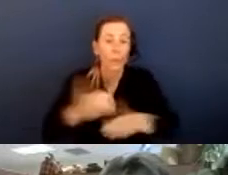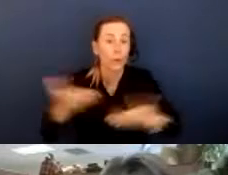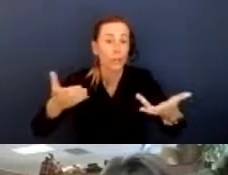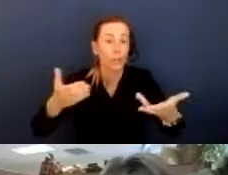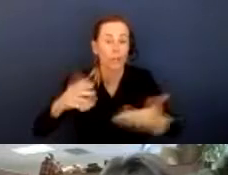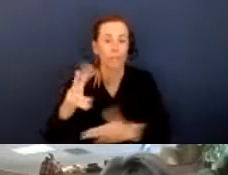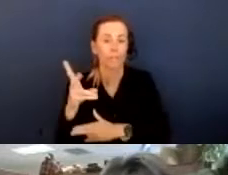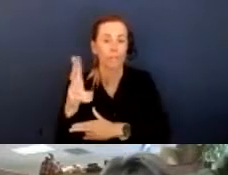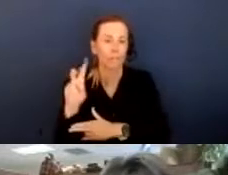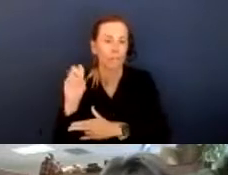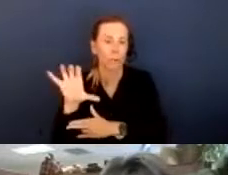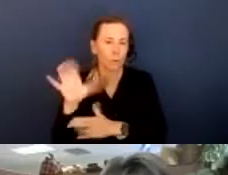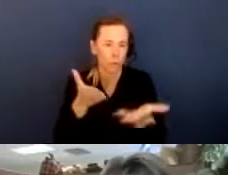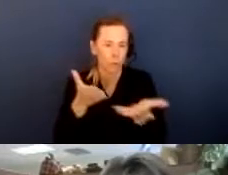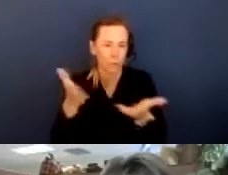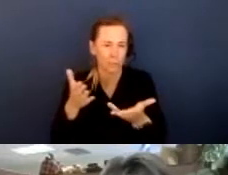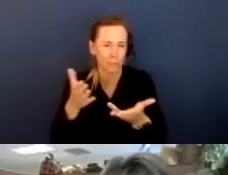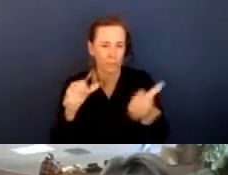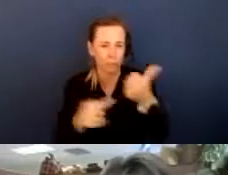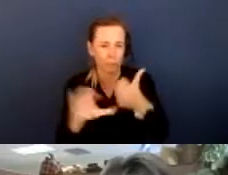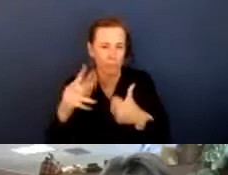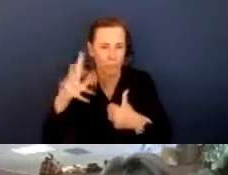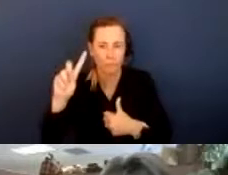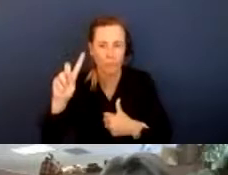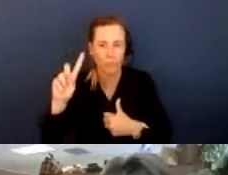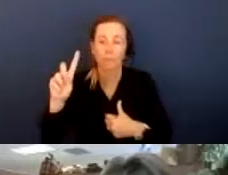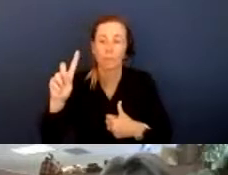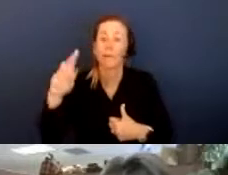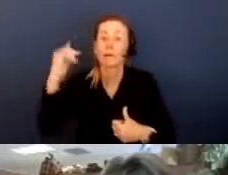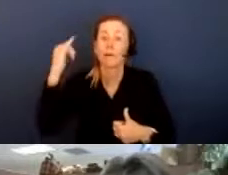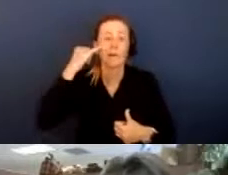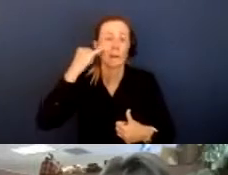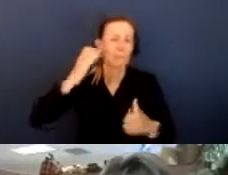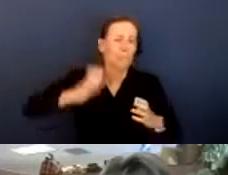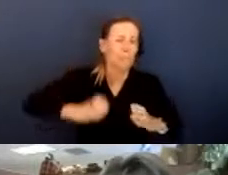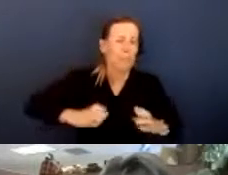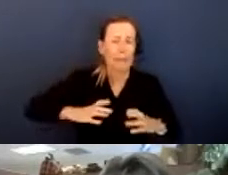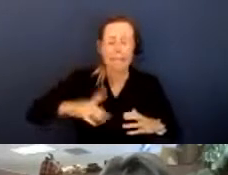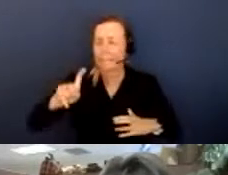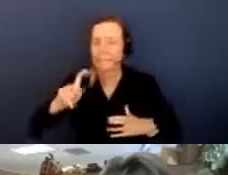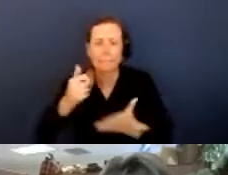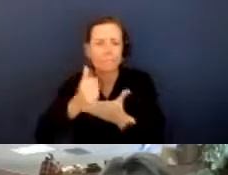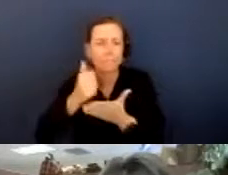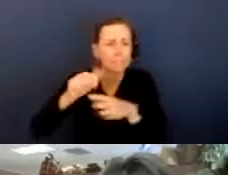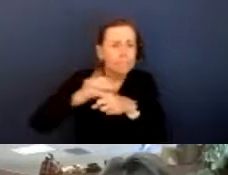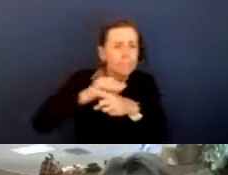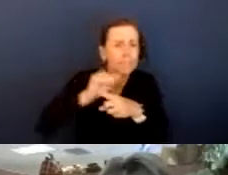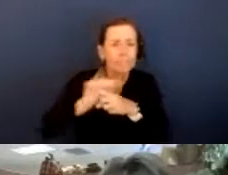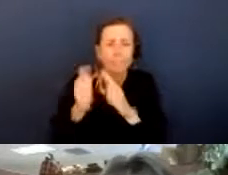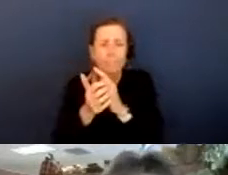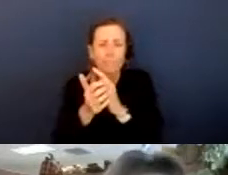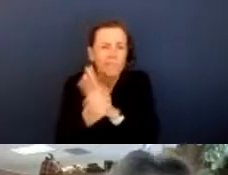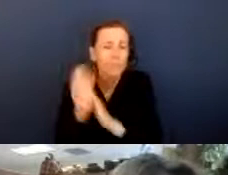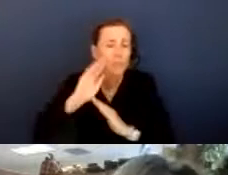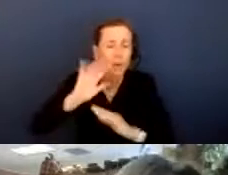I work in the Vocational services assisting COPD clients with vocational training,